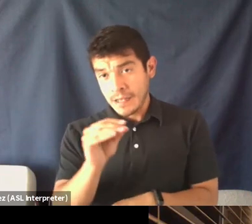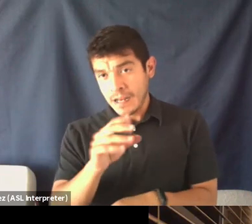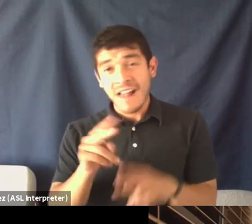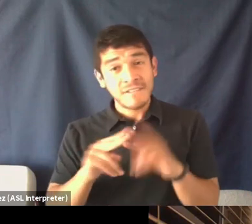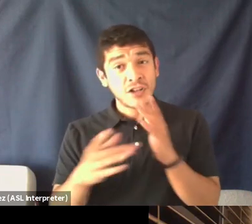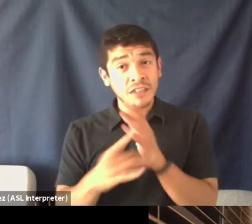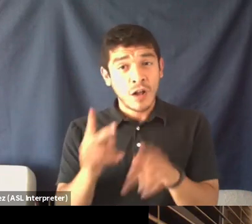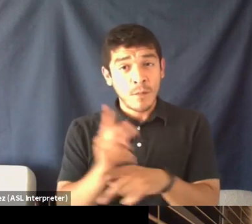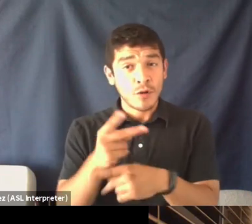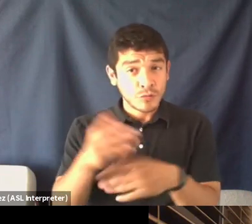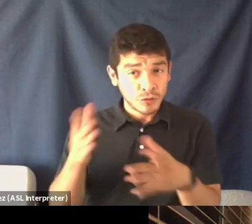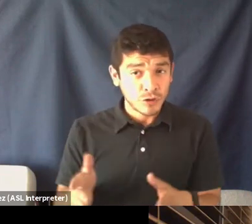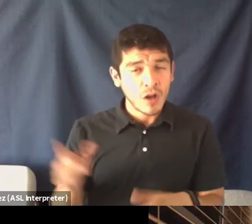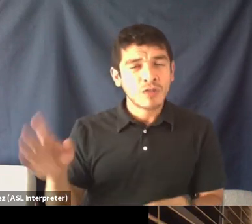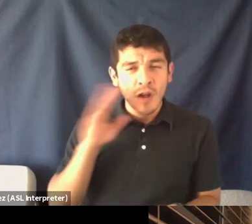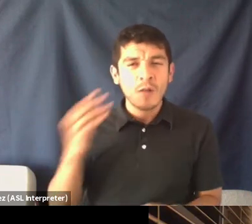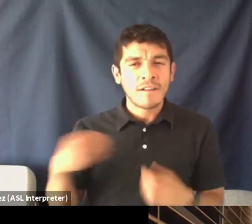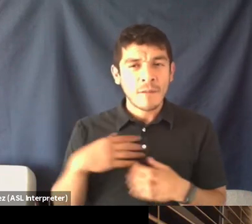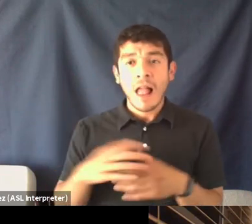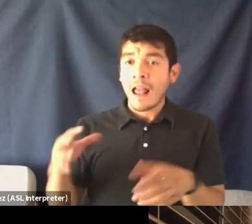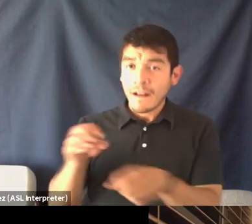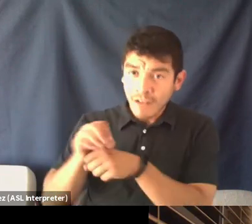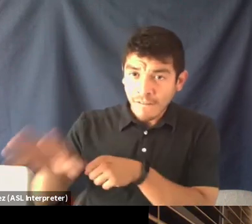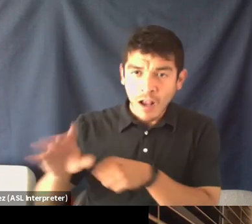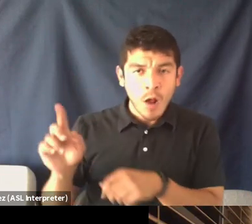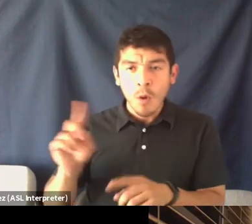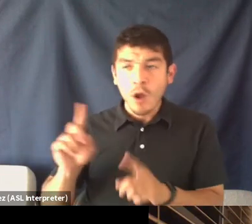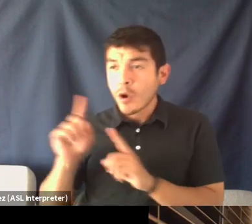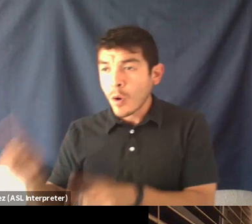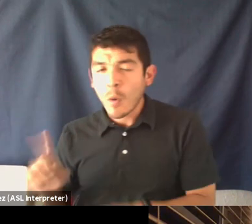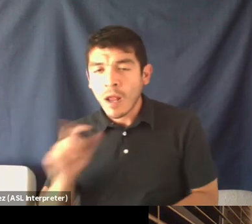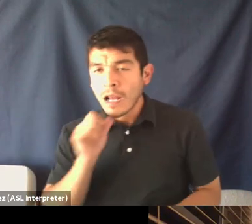So he would kind of give me a lot of pointers of where to go and where not to go, in that sort of thing.